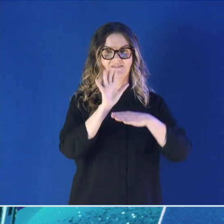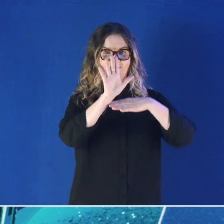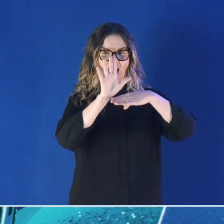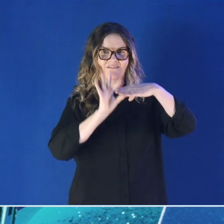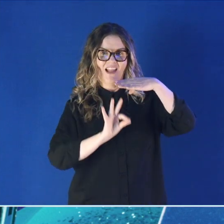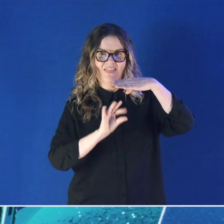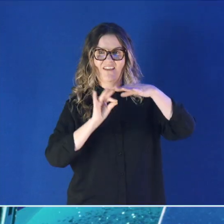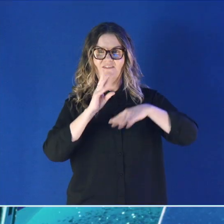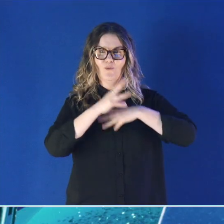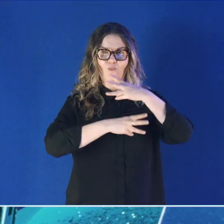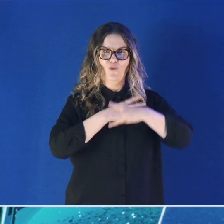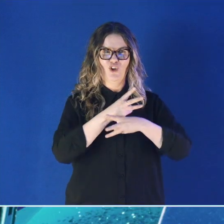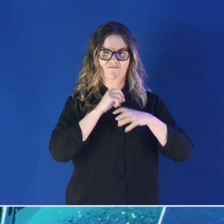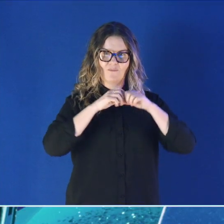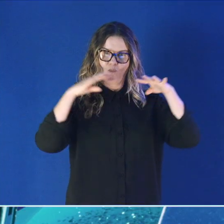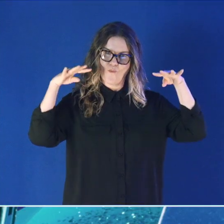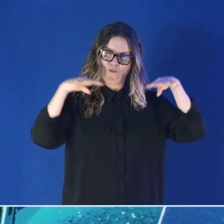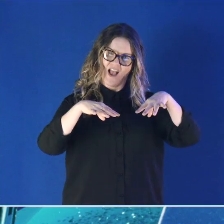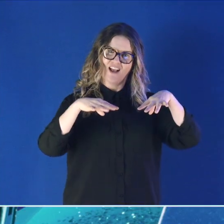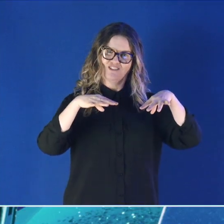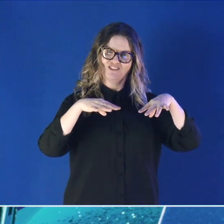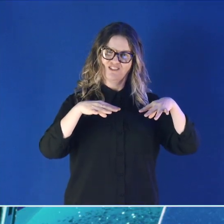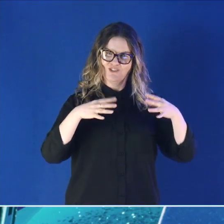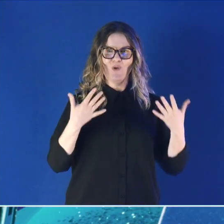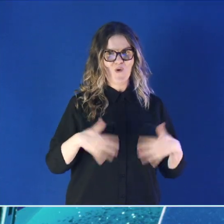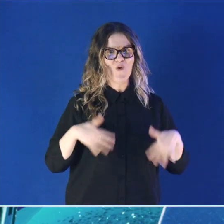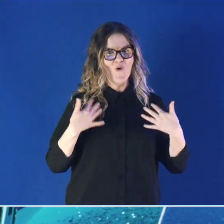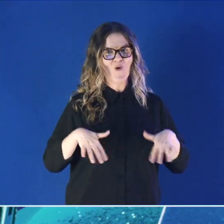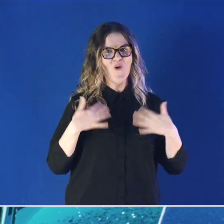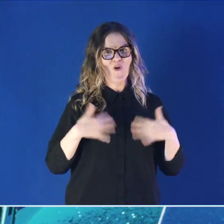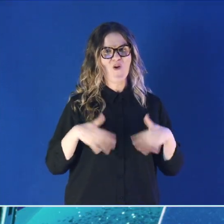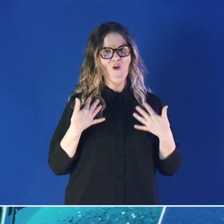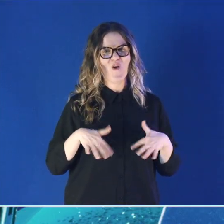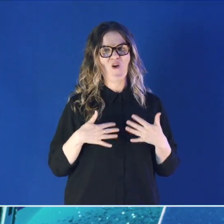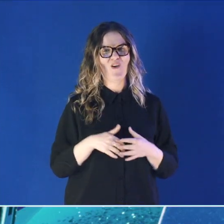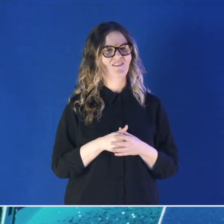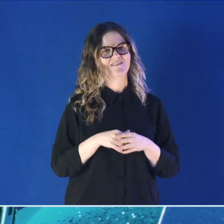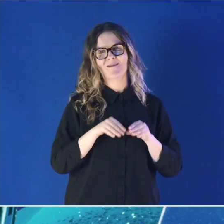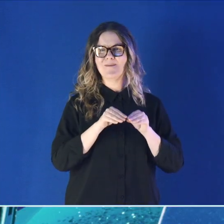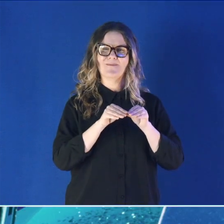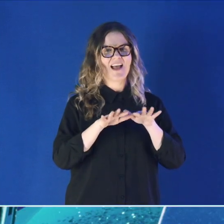This is going to be the biggest thing for OneCourt, the exposure you're going to get for that.